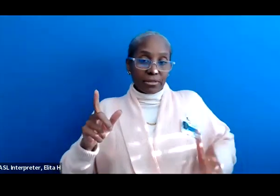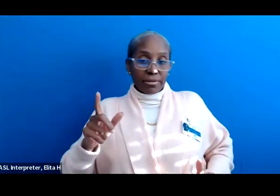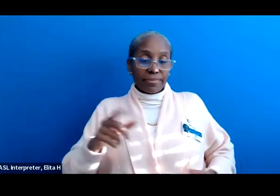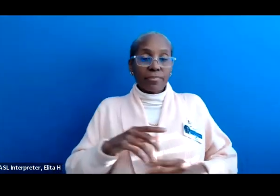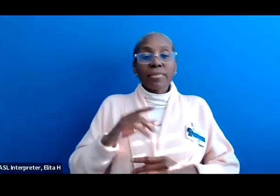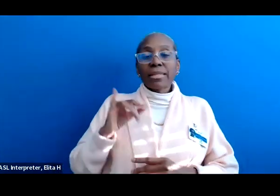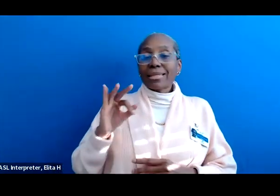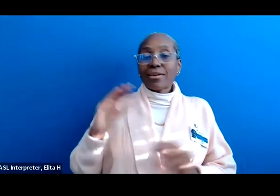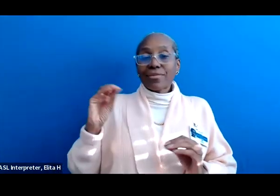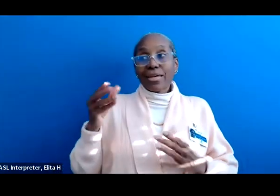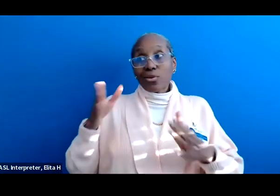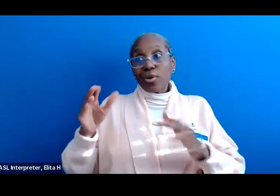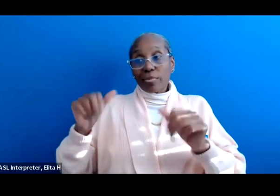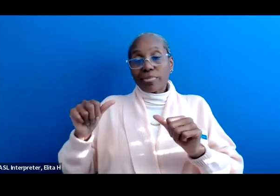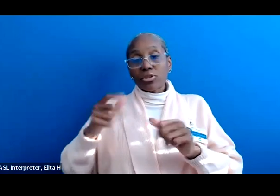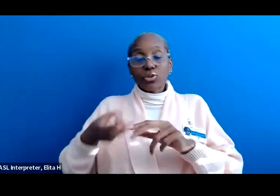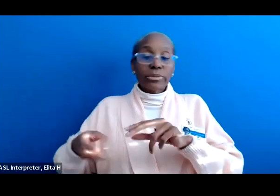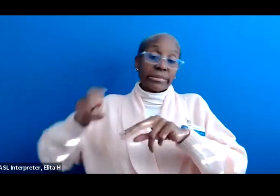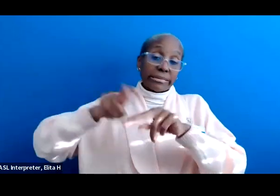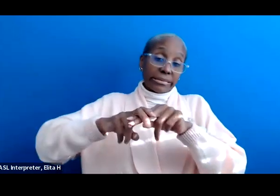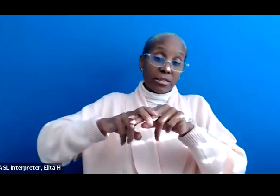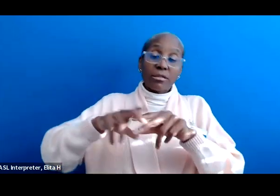But if there's any way possible you can set up, you want to ask for a